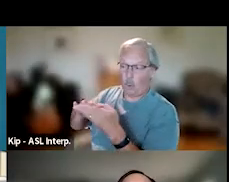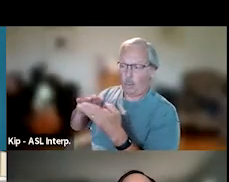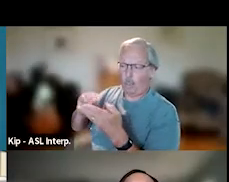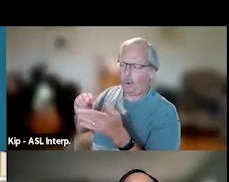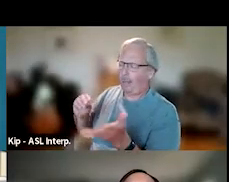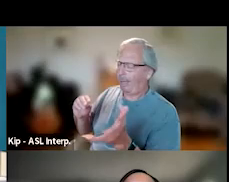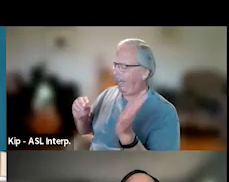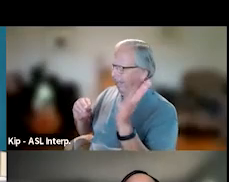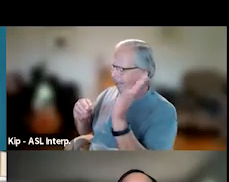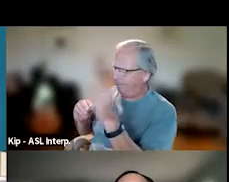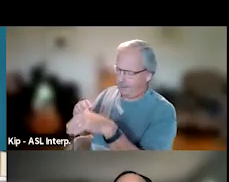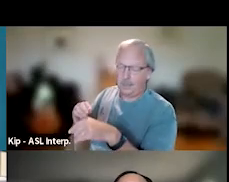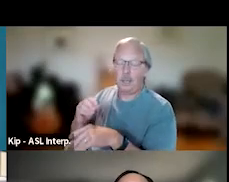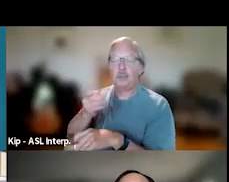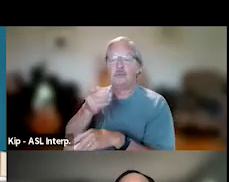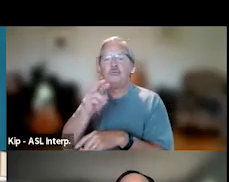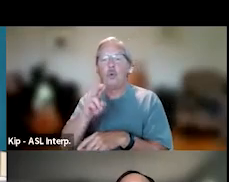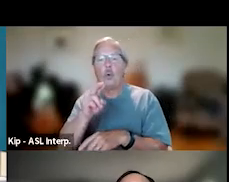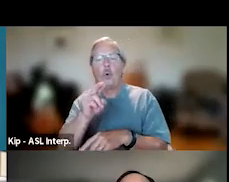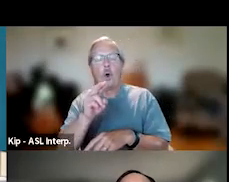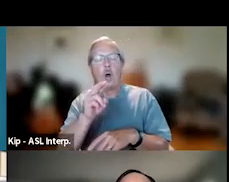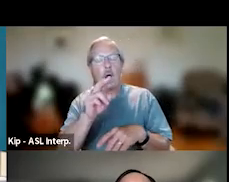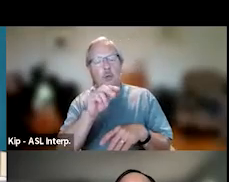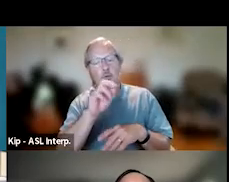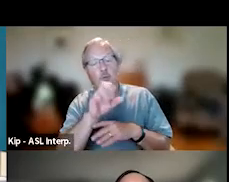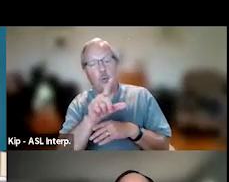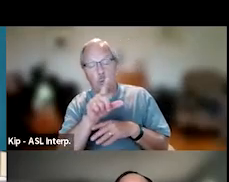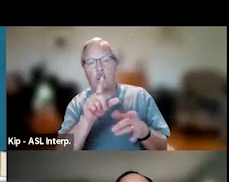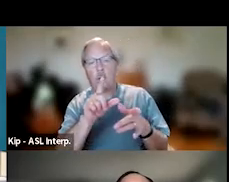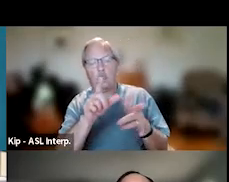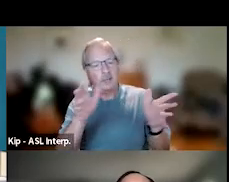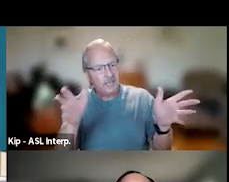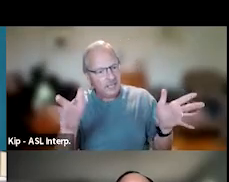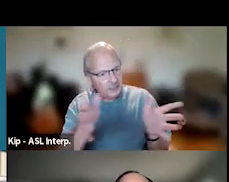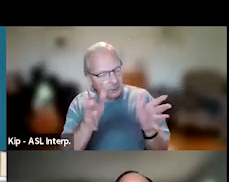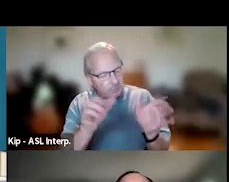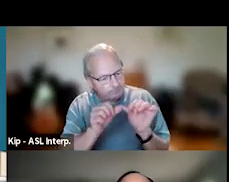SOAR is a tool that we encourage you to continue to use